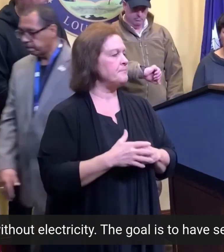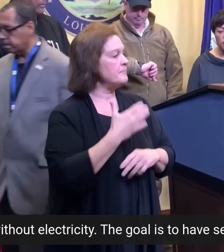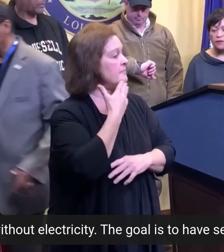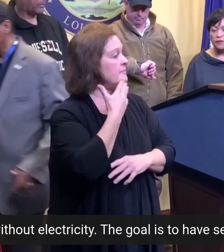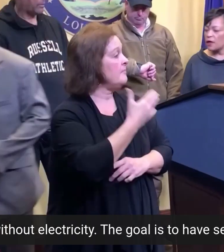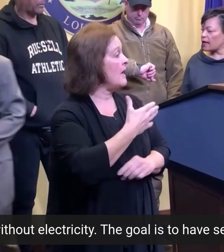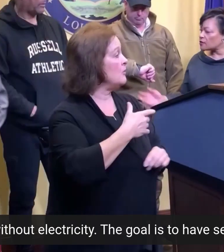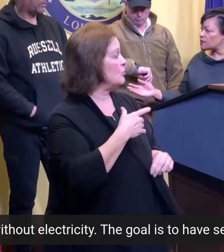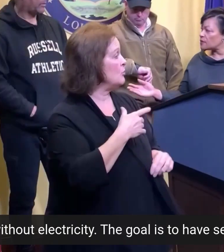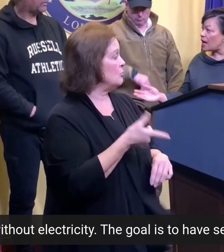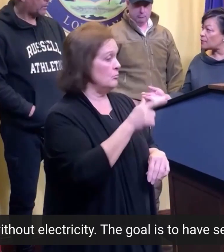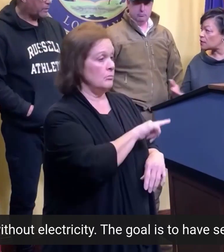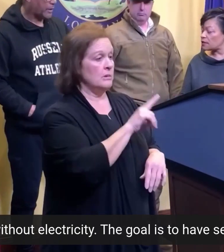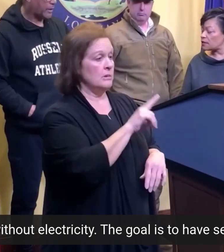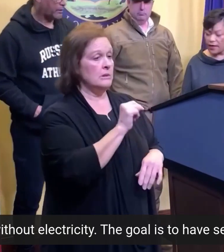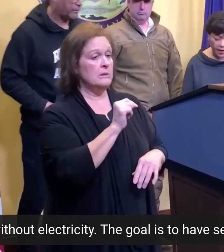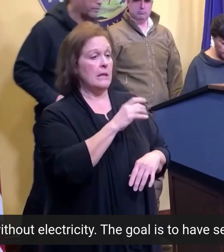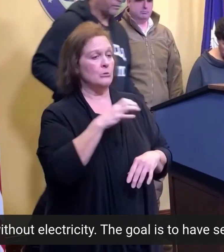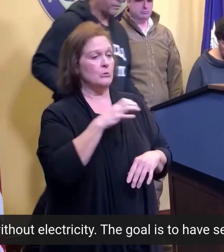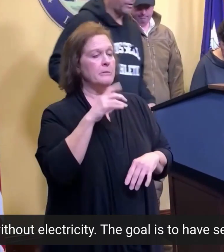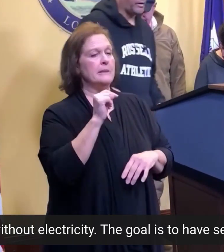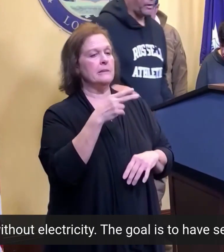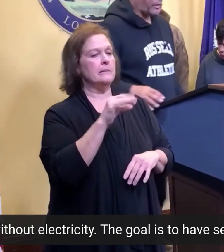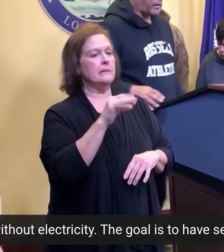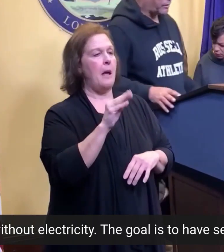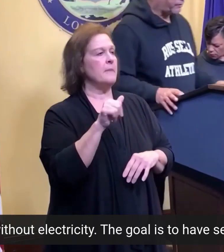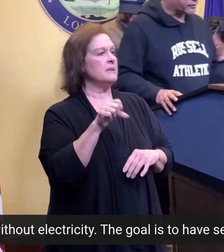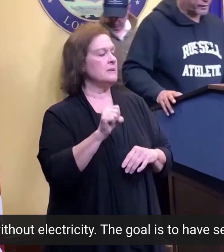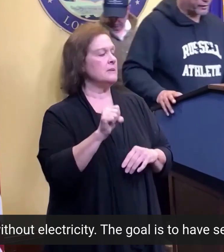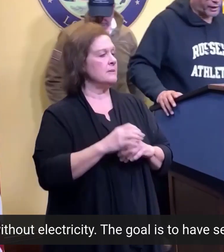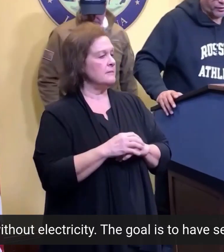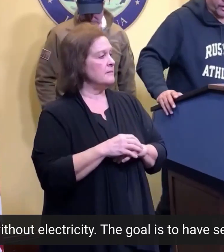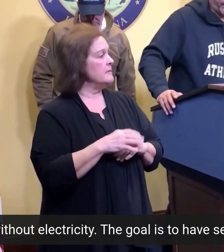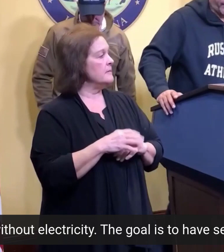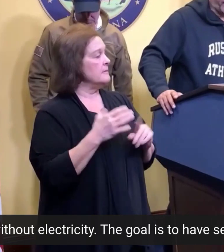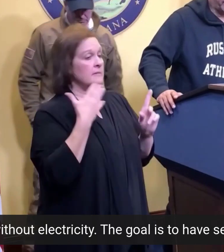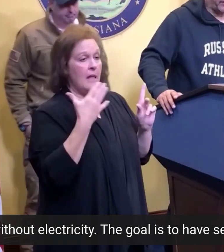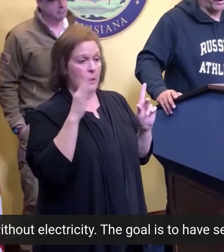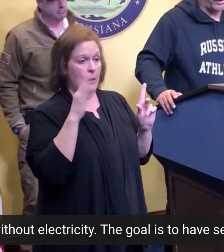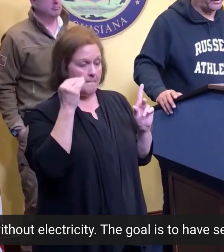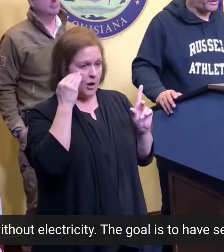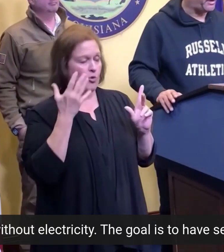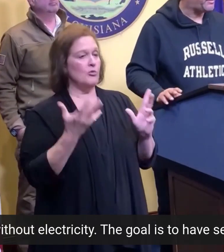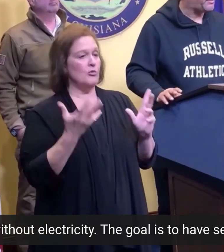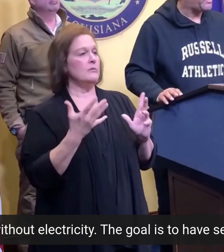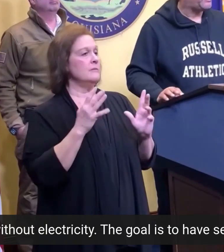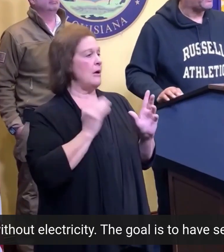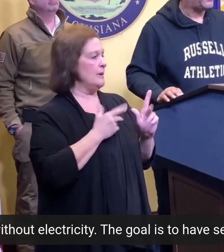chief councilman thomas anything that first of all thank you uh mayor uh and team uh the level